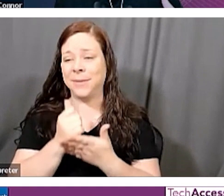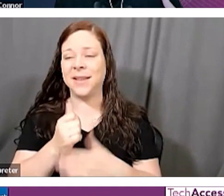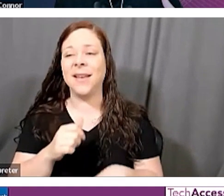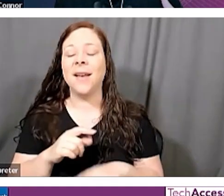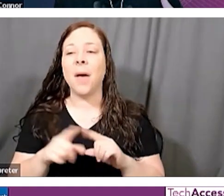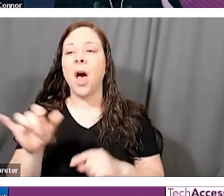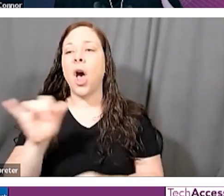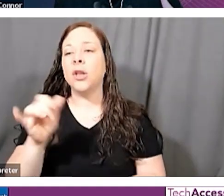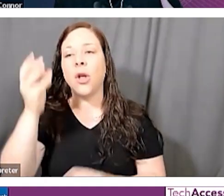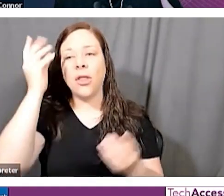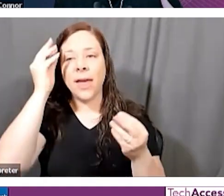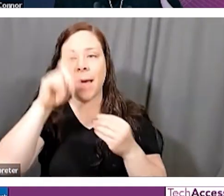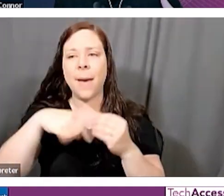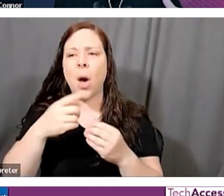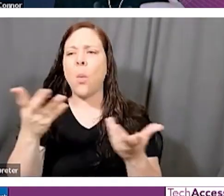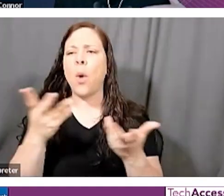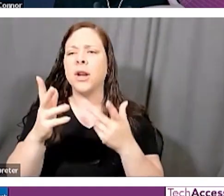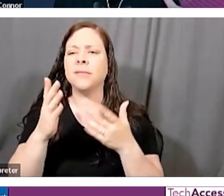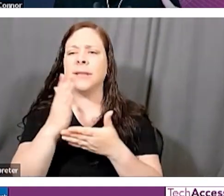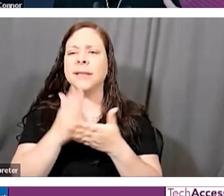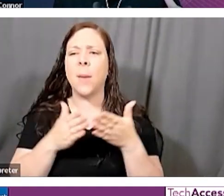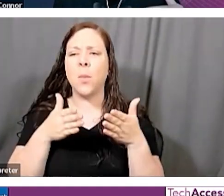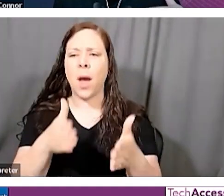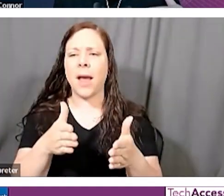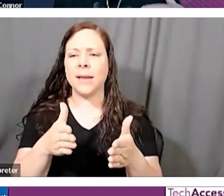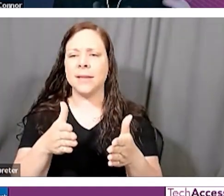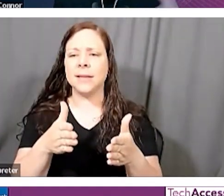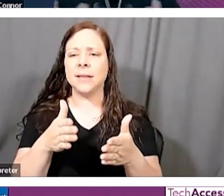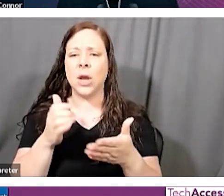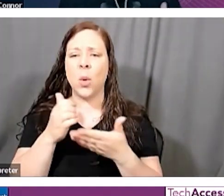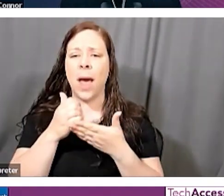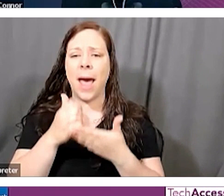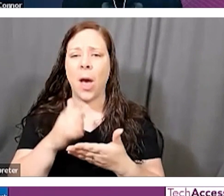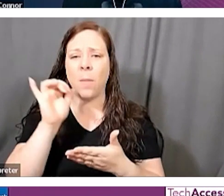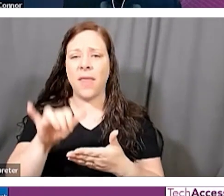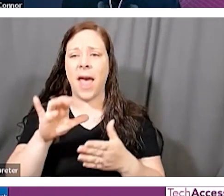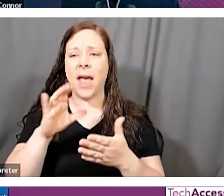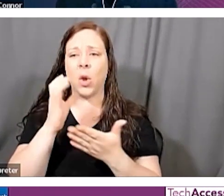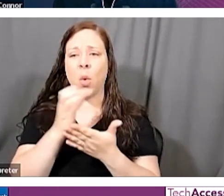as well is what are some of the ways that we can make that course a choose your own adventure book?